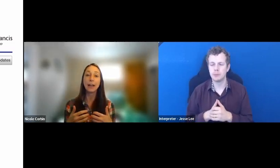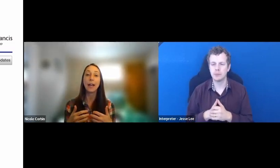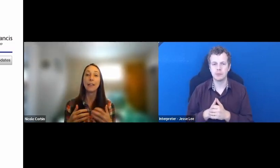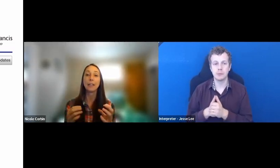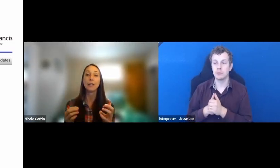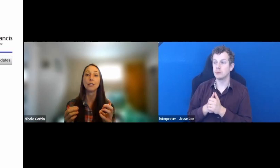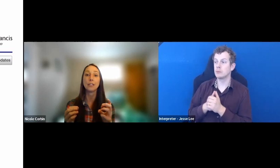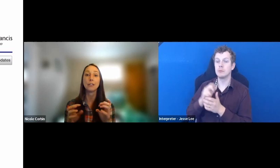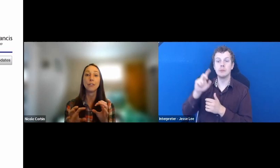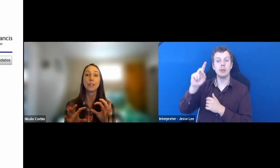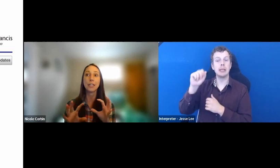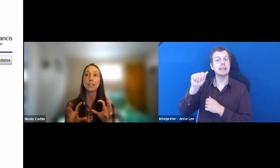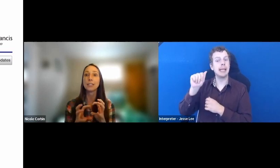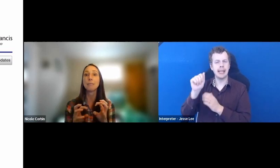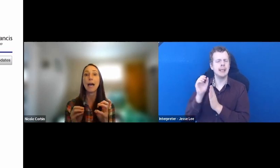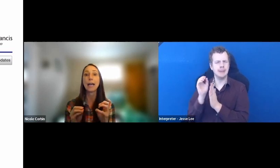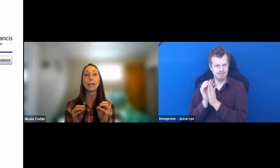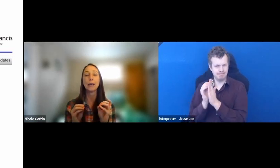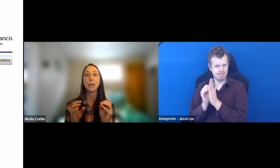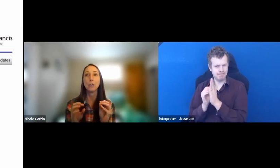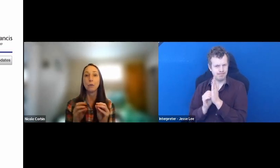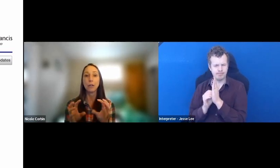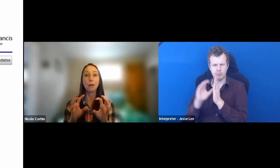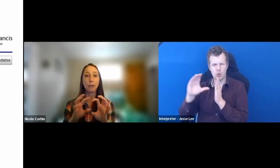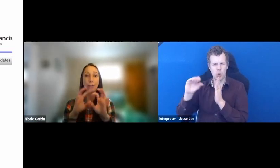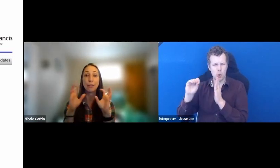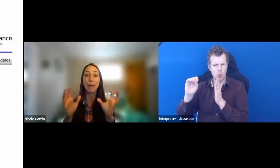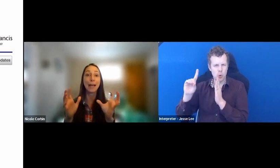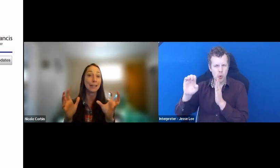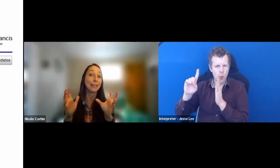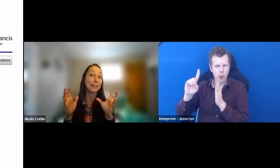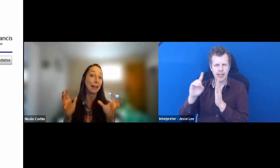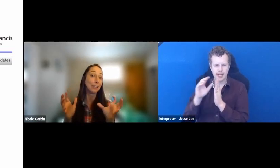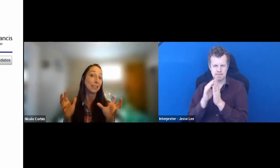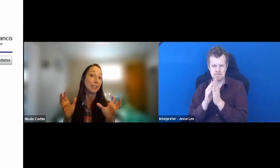and then did a very systematic what we call a thematic analysis.